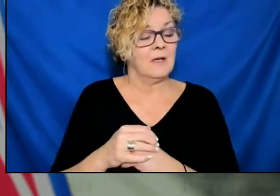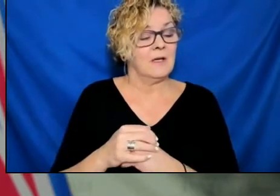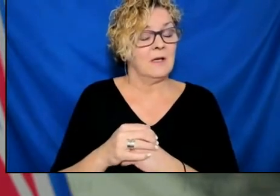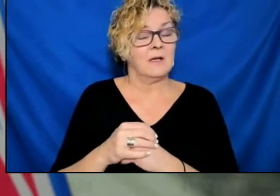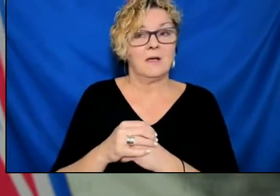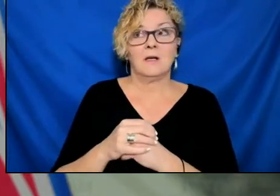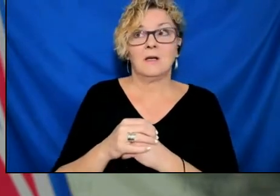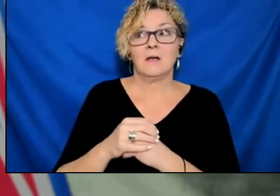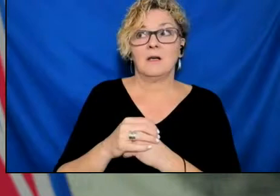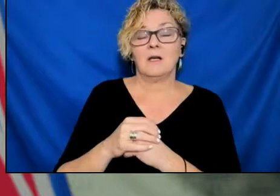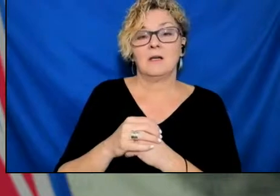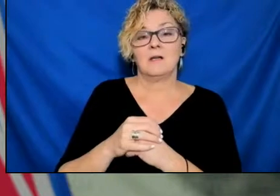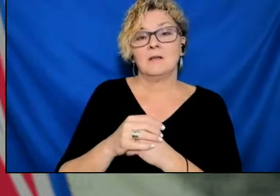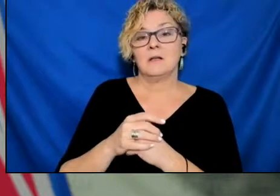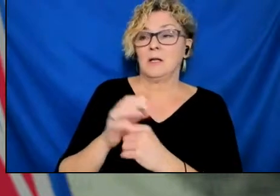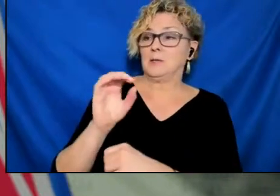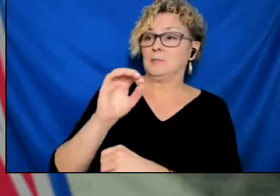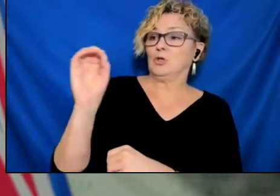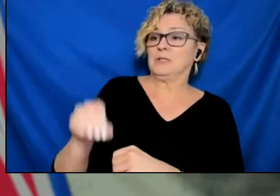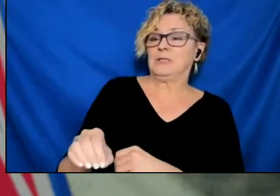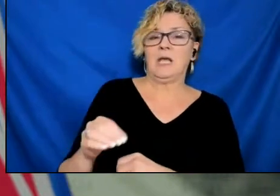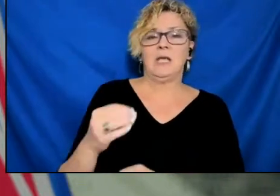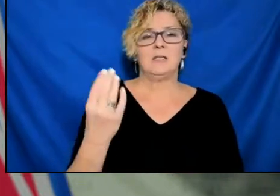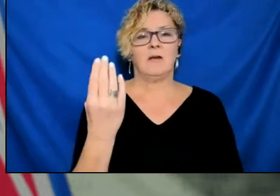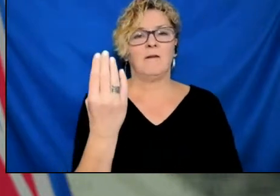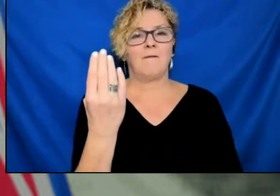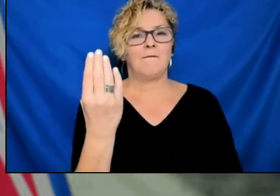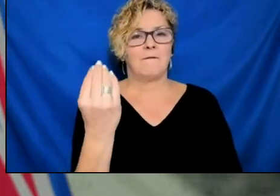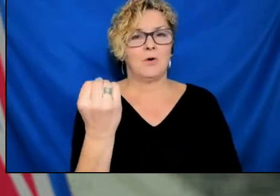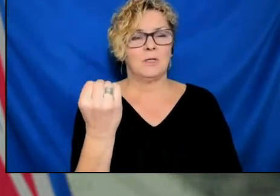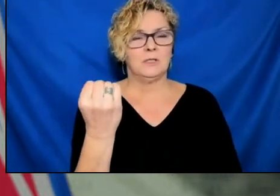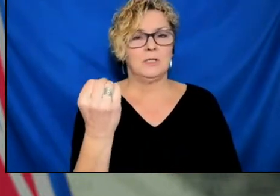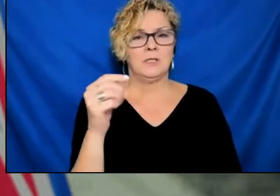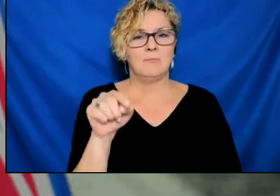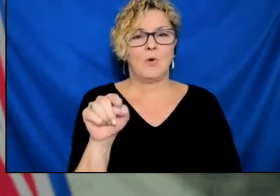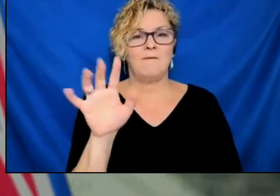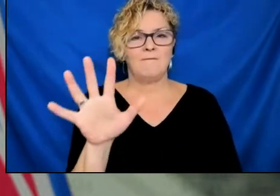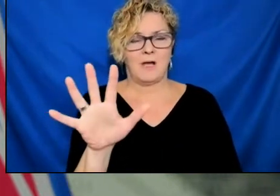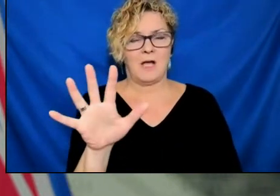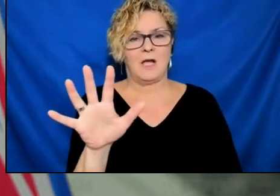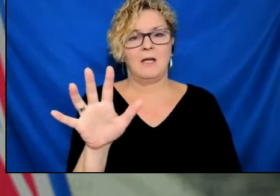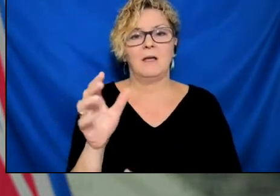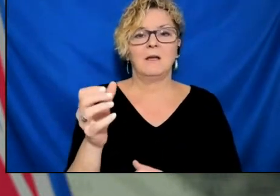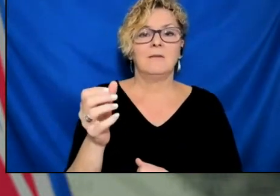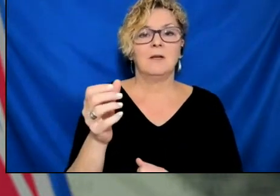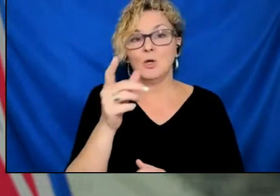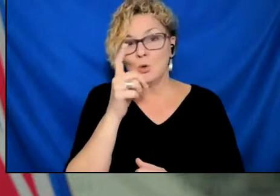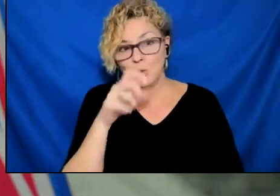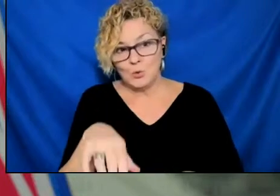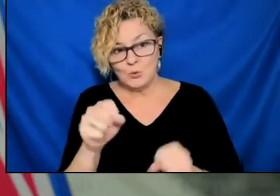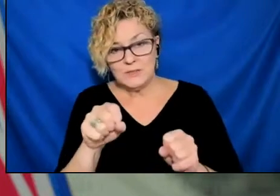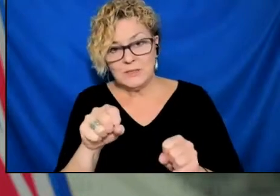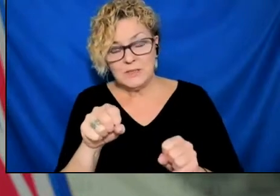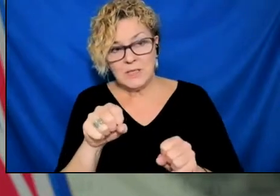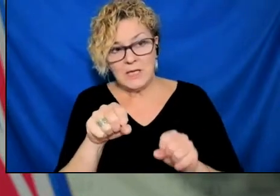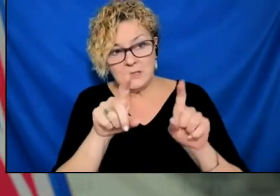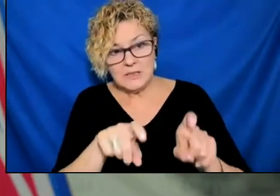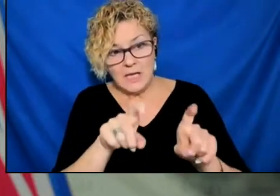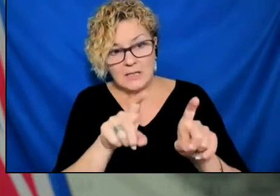positivity is 14.49%. And that is virtually the same, very little variation between